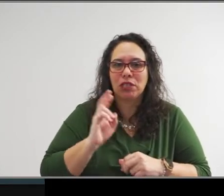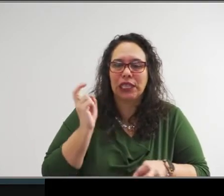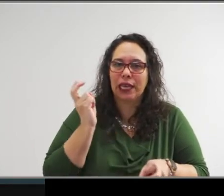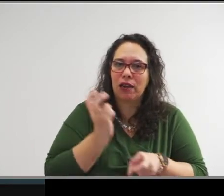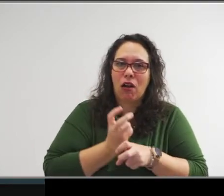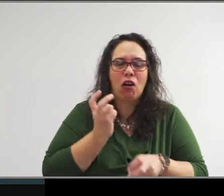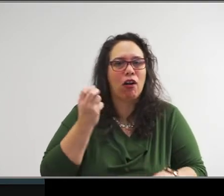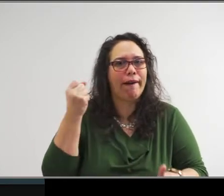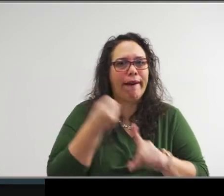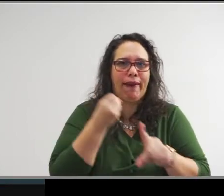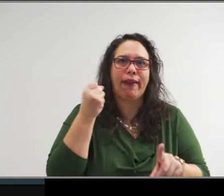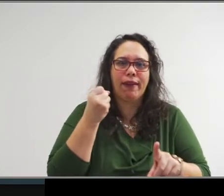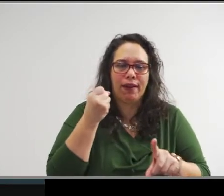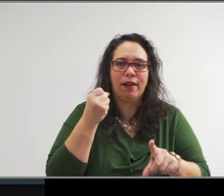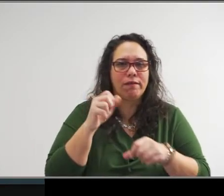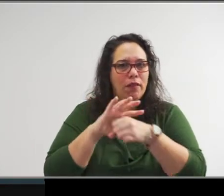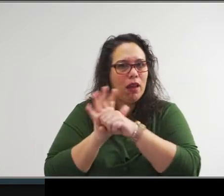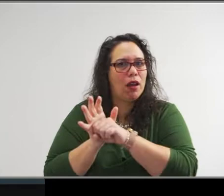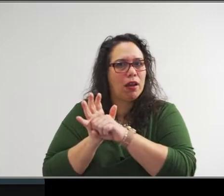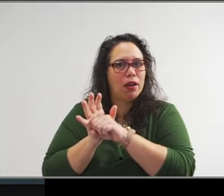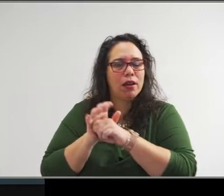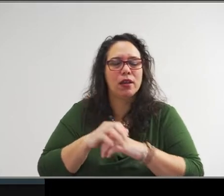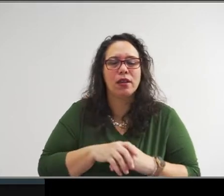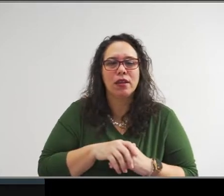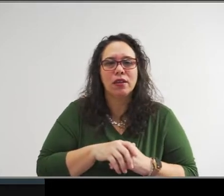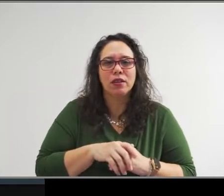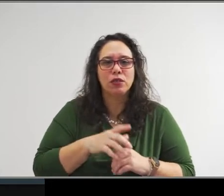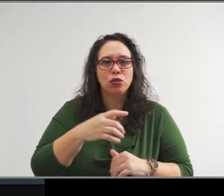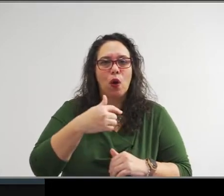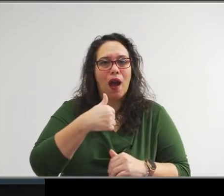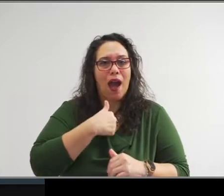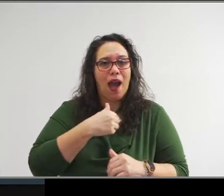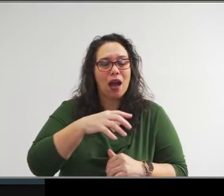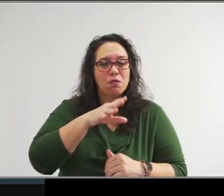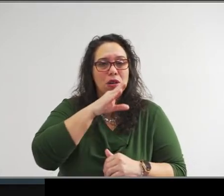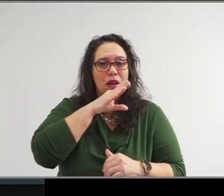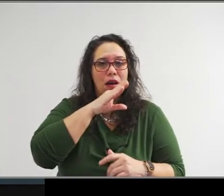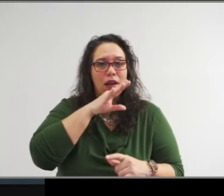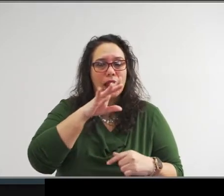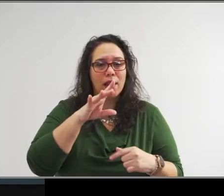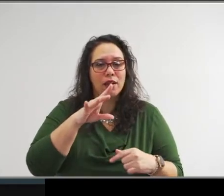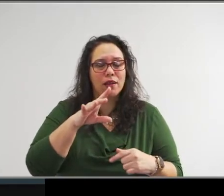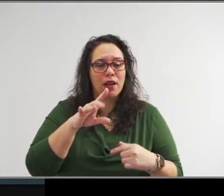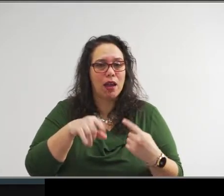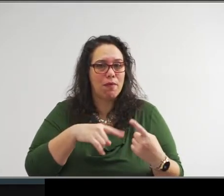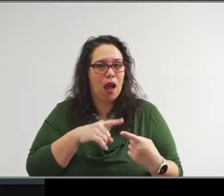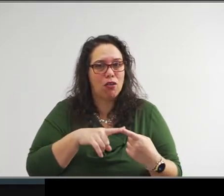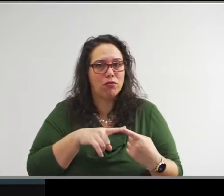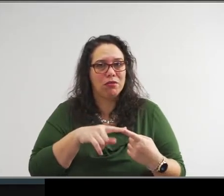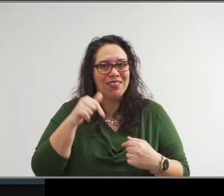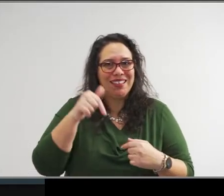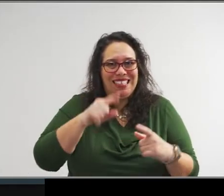And so when I'm talking about when I look at this decision of reopening